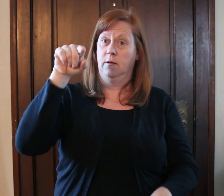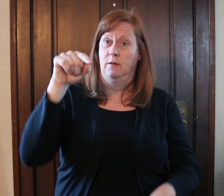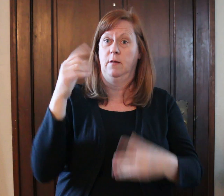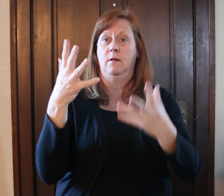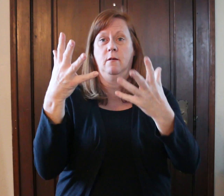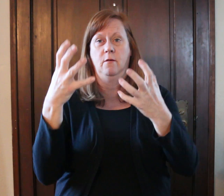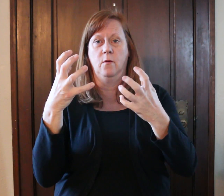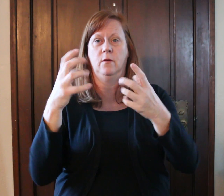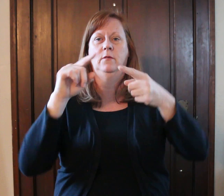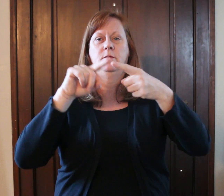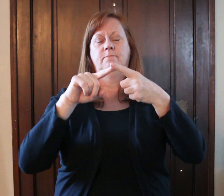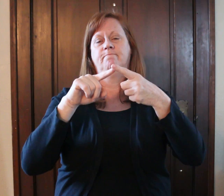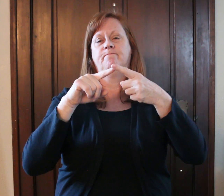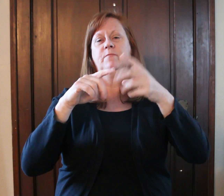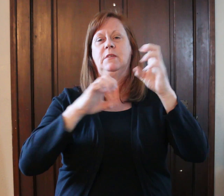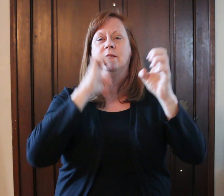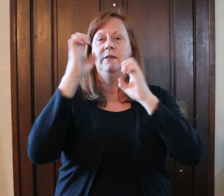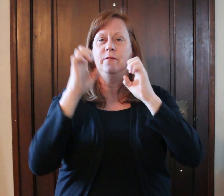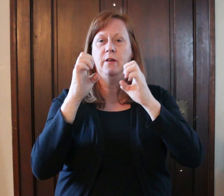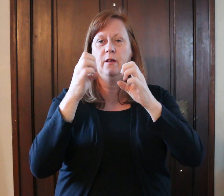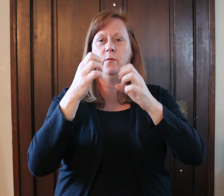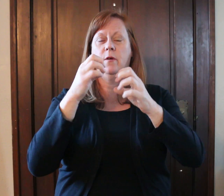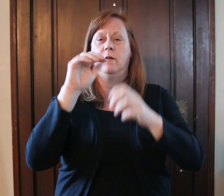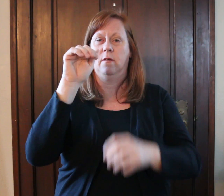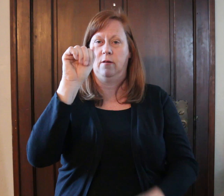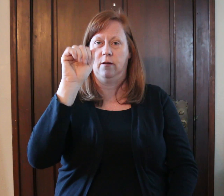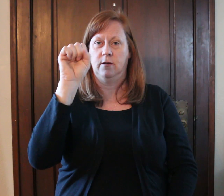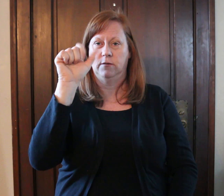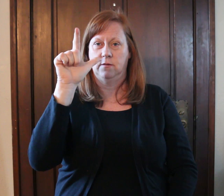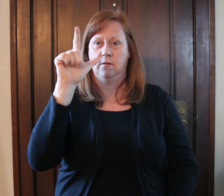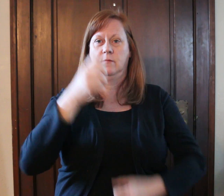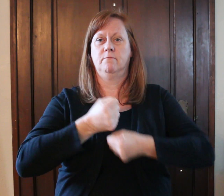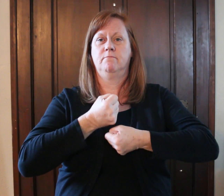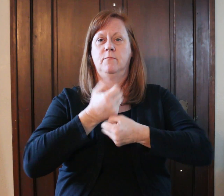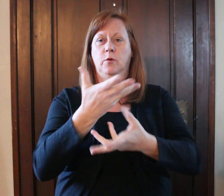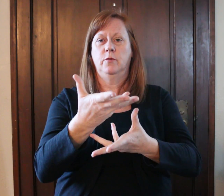You want to evaluate ASL poetry